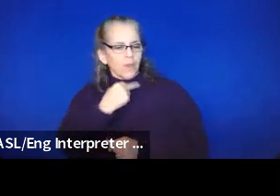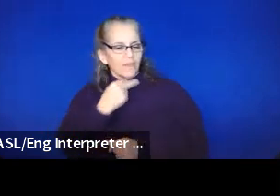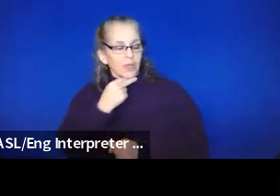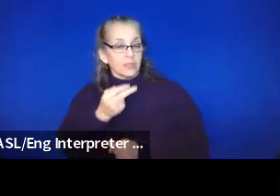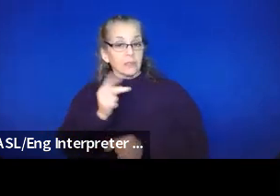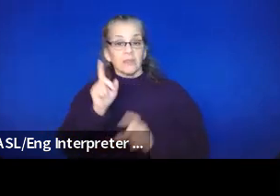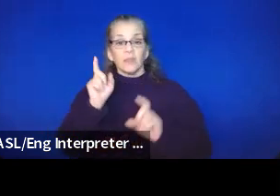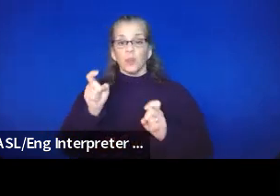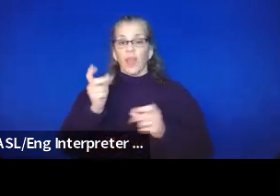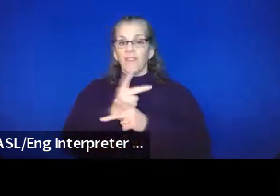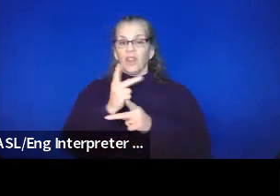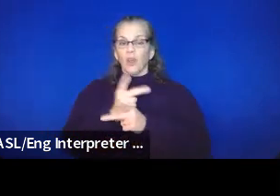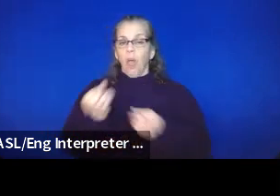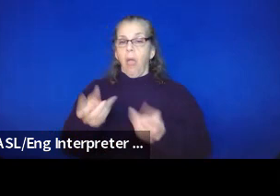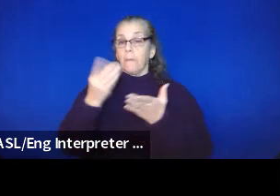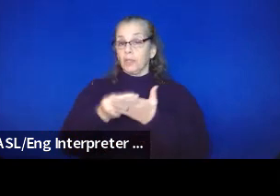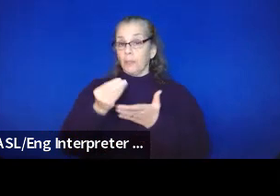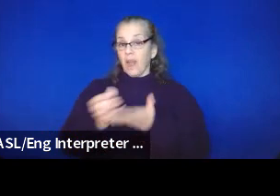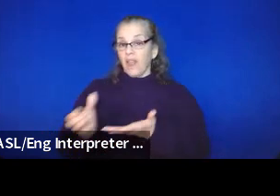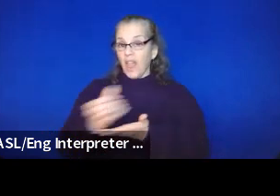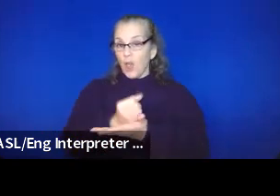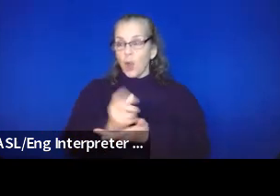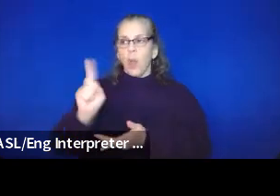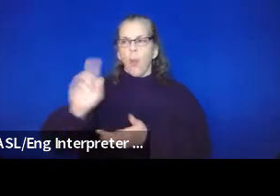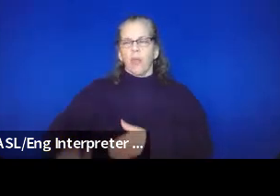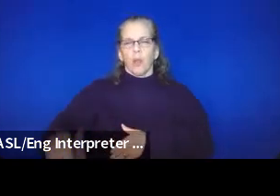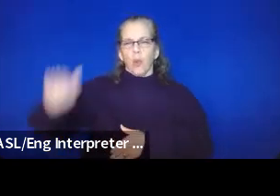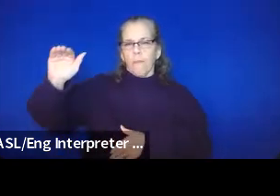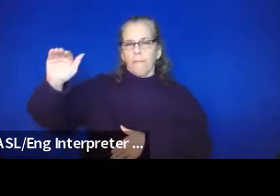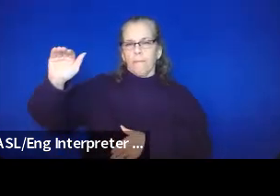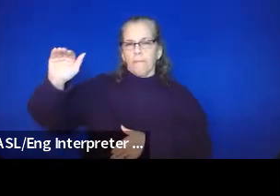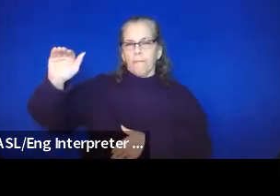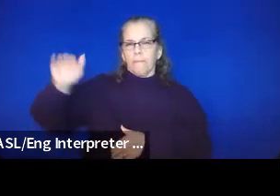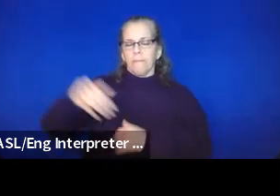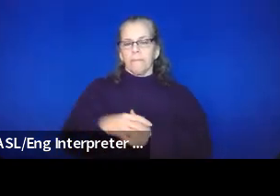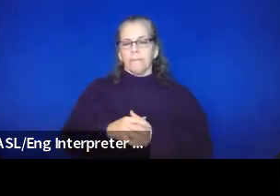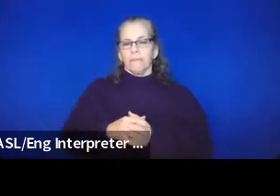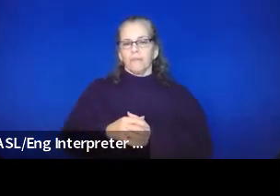and where they spent most of their life. The key thing about these is that they are